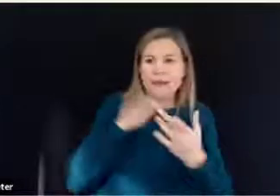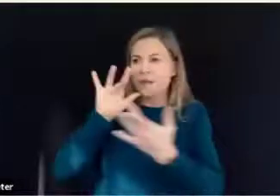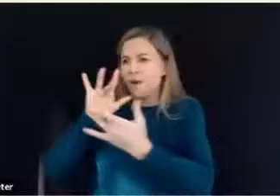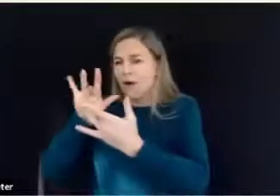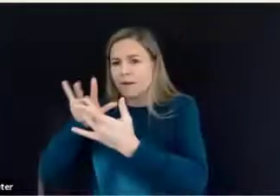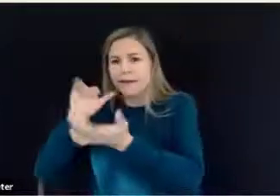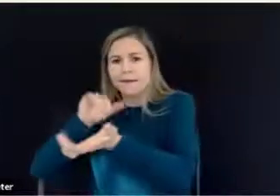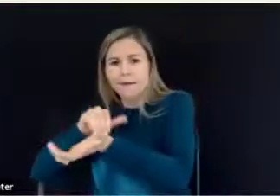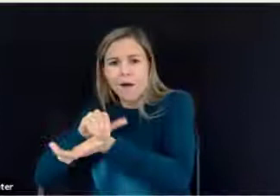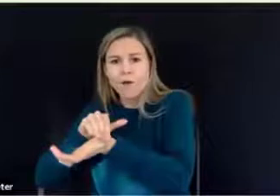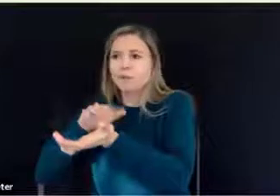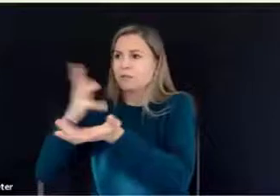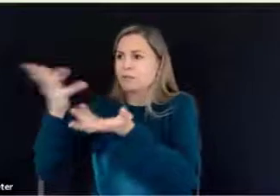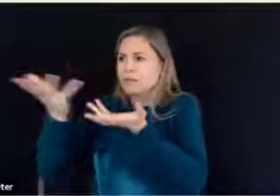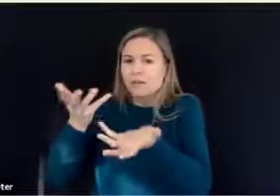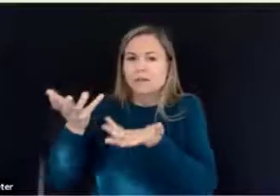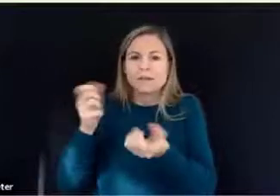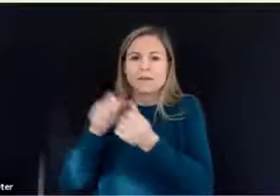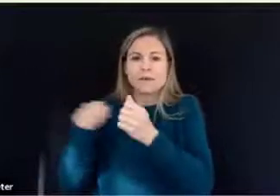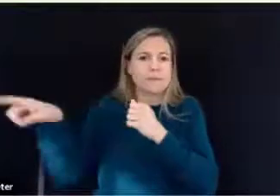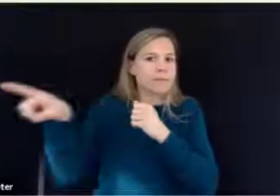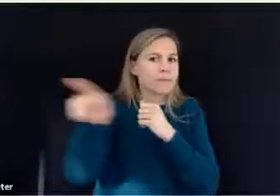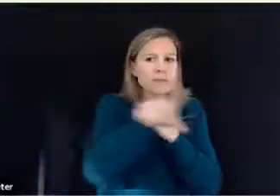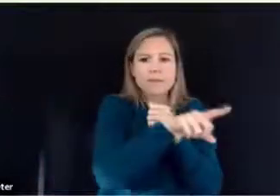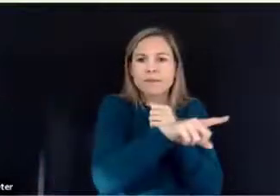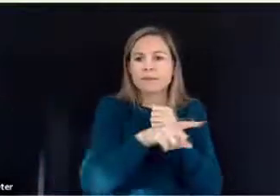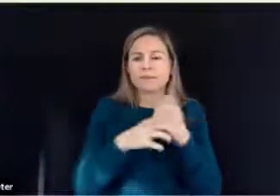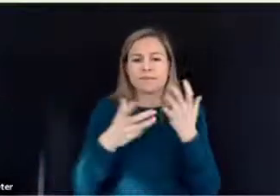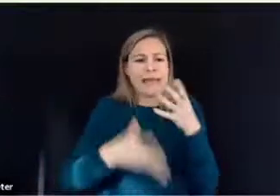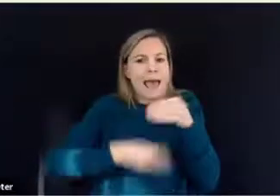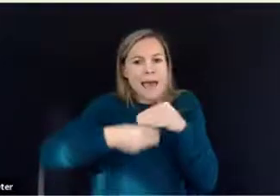get the right doctor, and have some additional testing done,